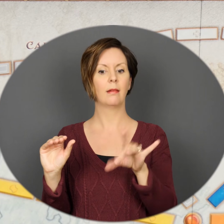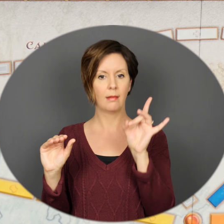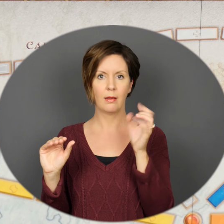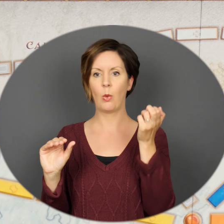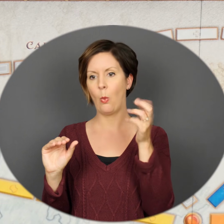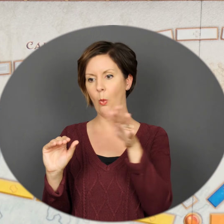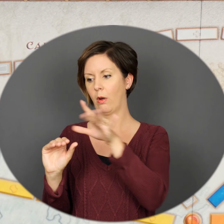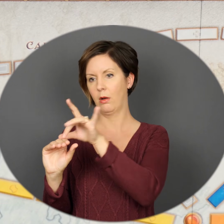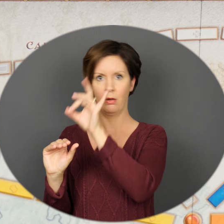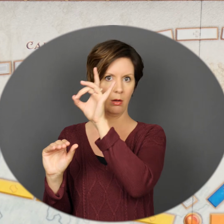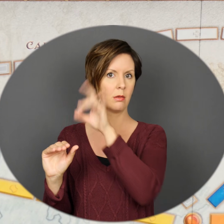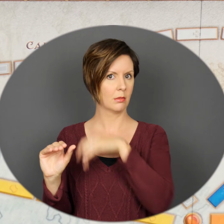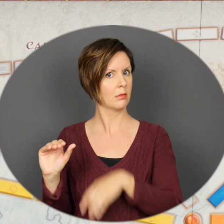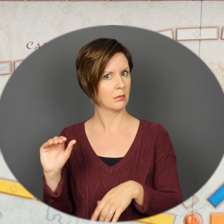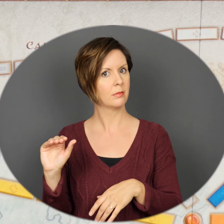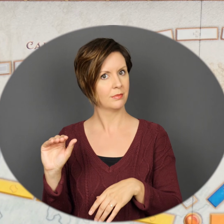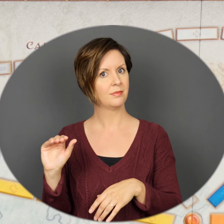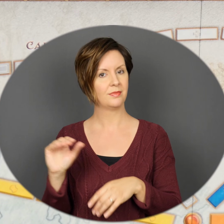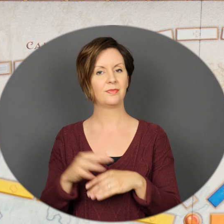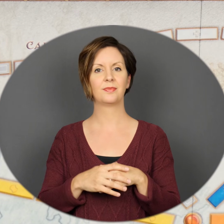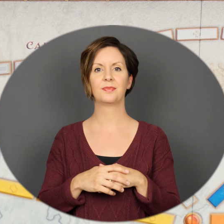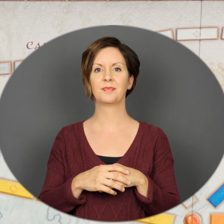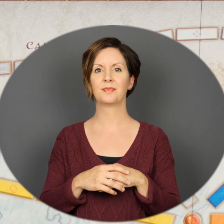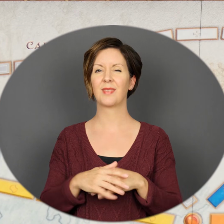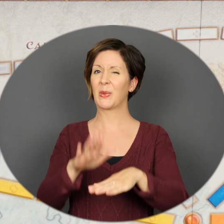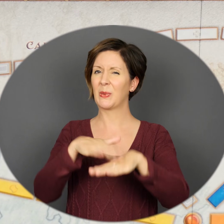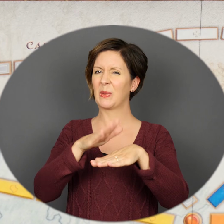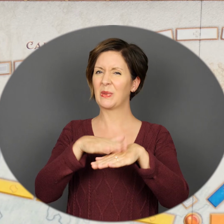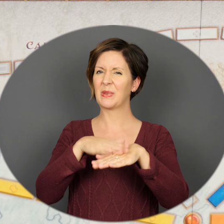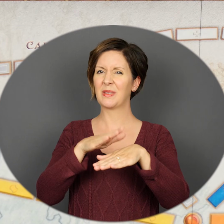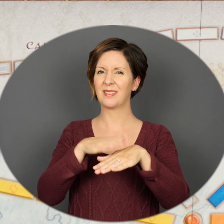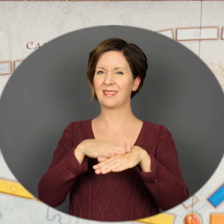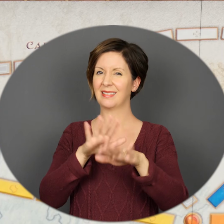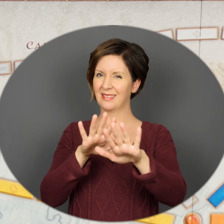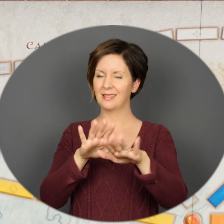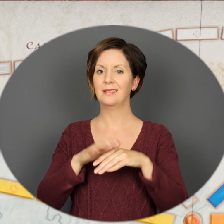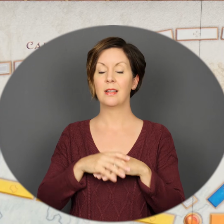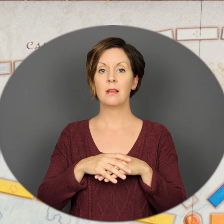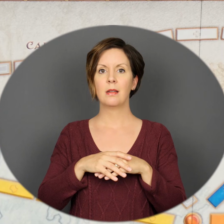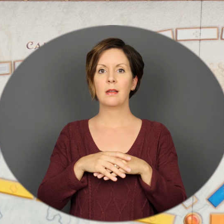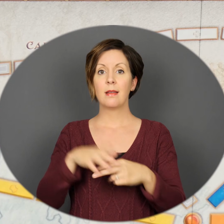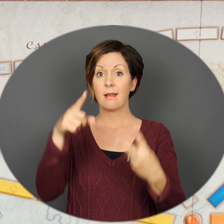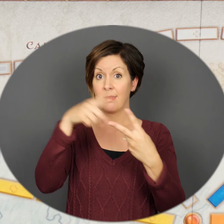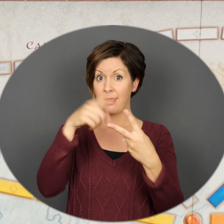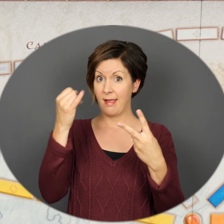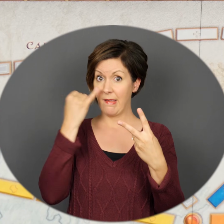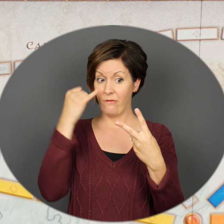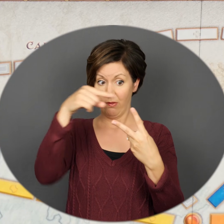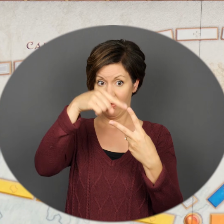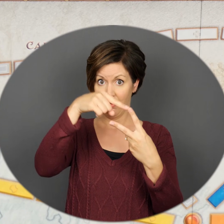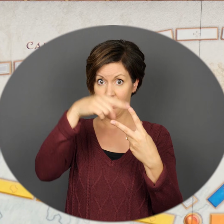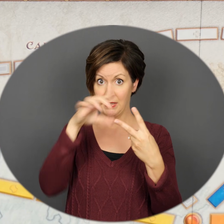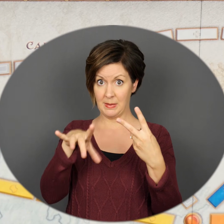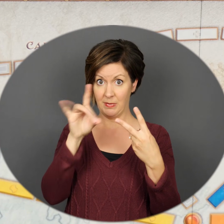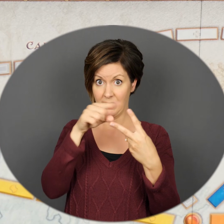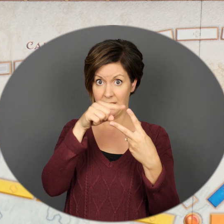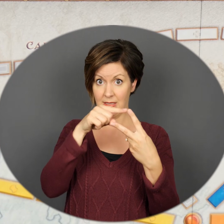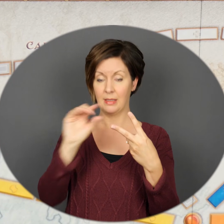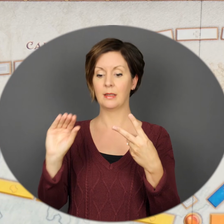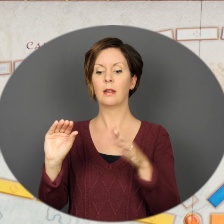from the face up cards or from the top of the deck. There is one exception. If the first card you take is a face-up multicolored train,